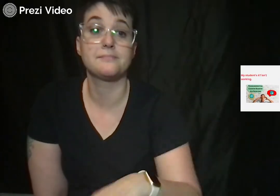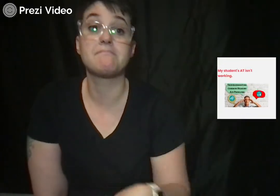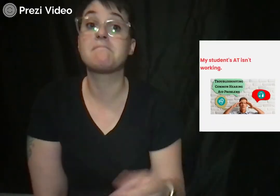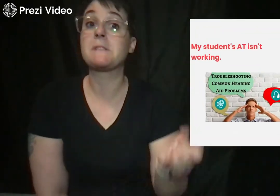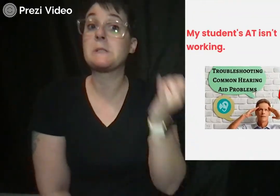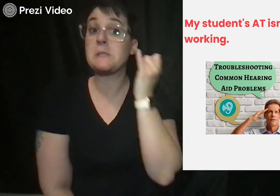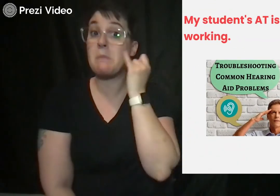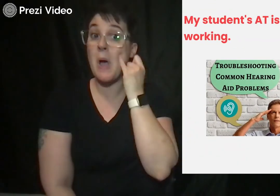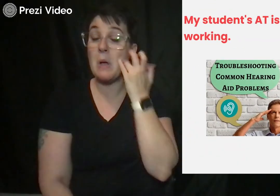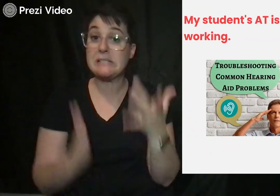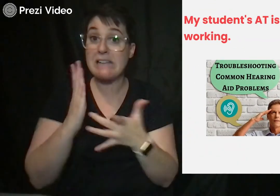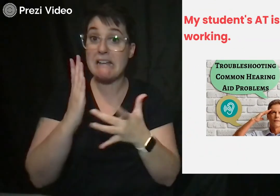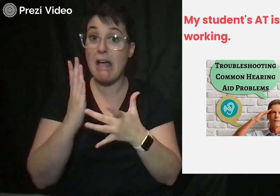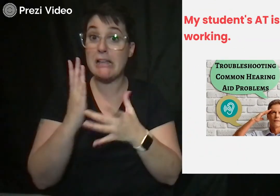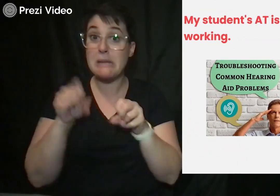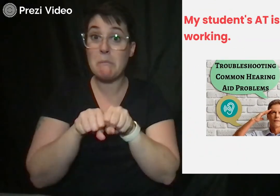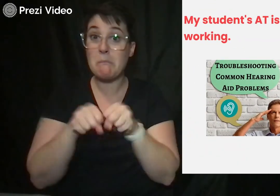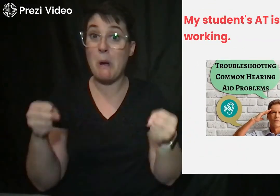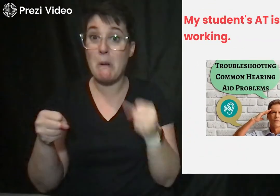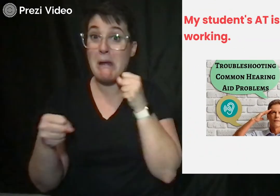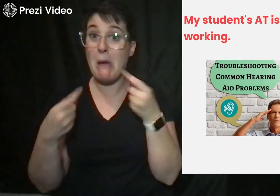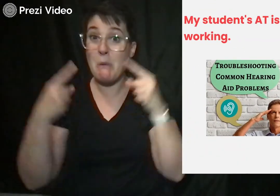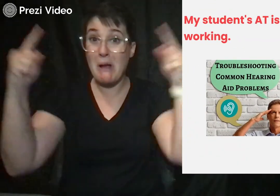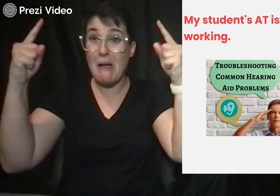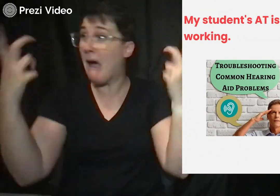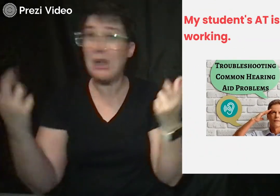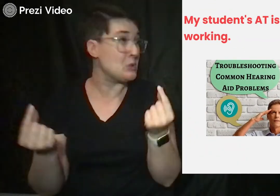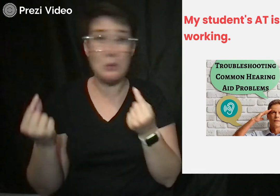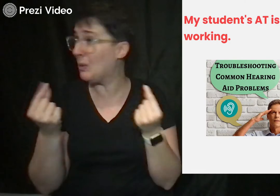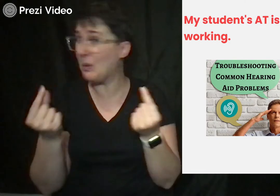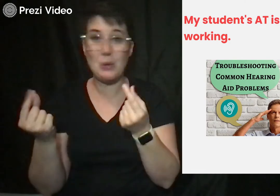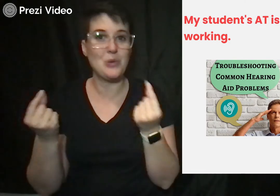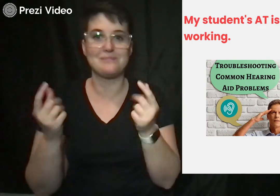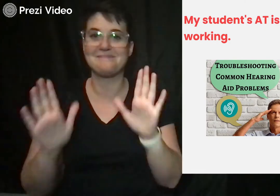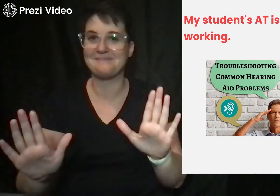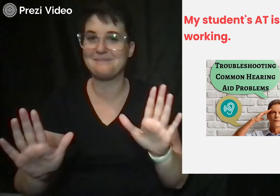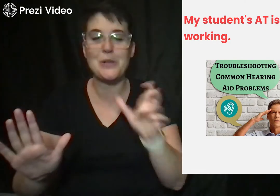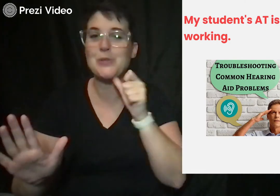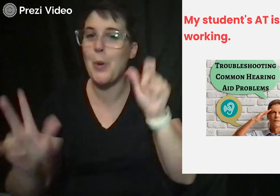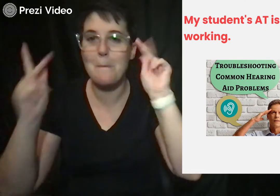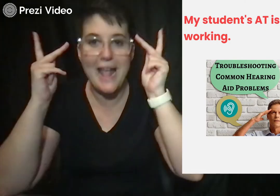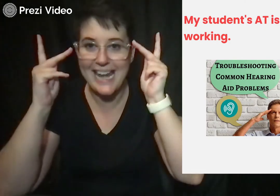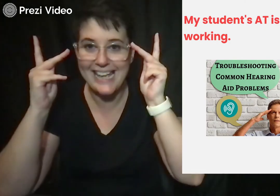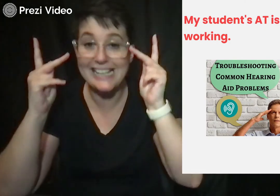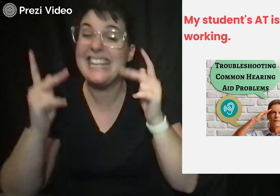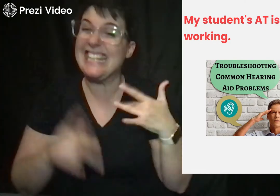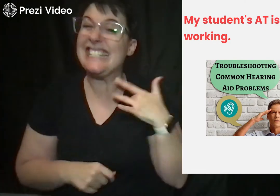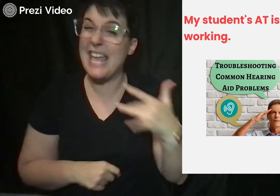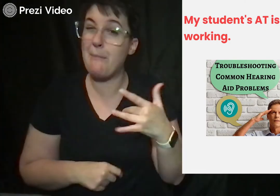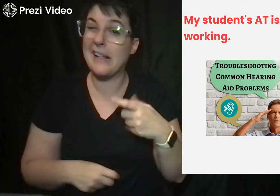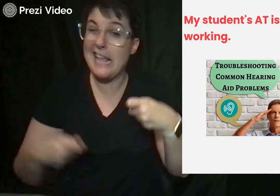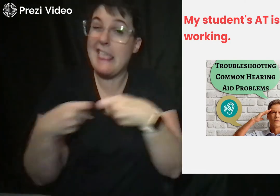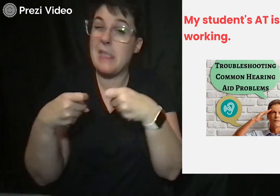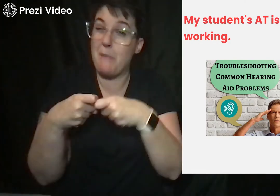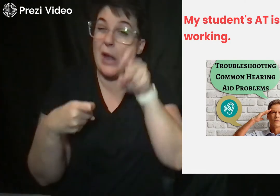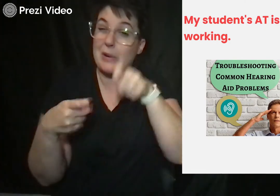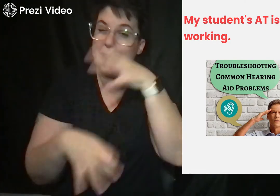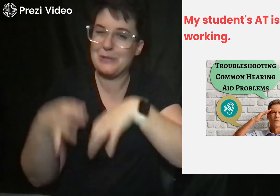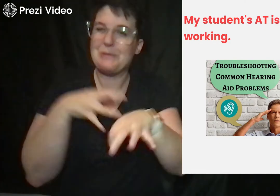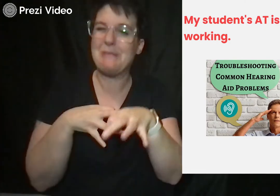Suppose your student’s A.T. isn’t working. Don’t panic! Usually it’s as simple as changing the battery.